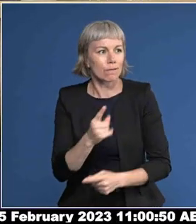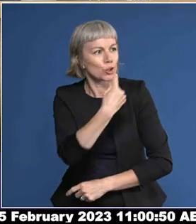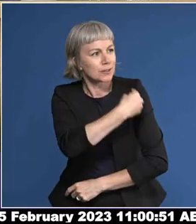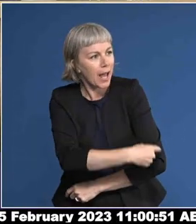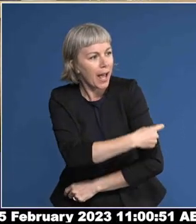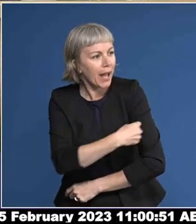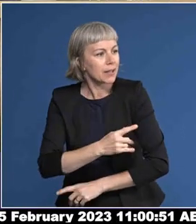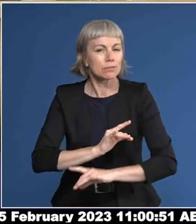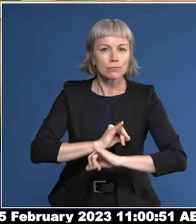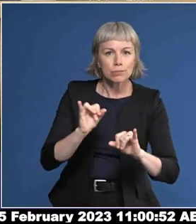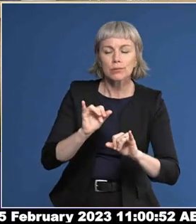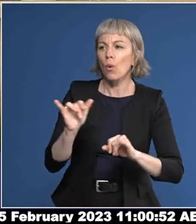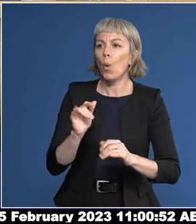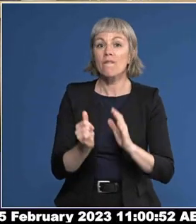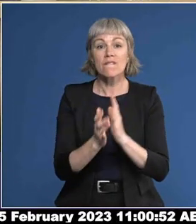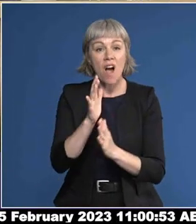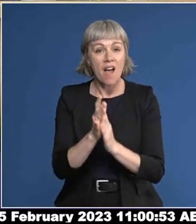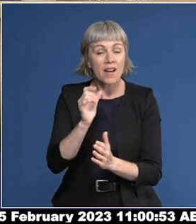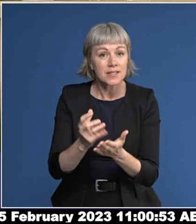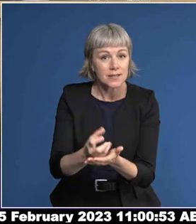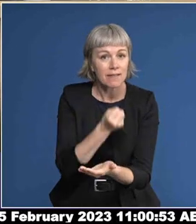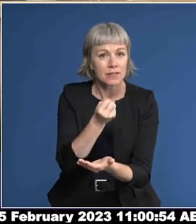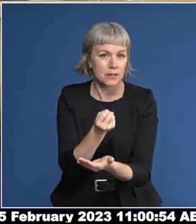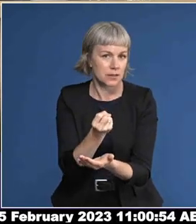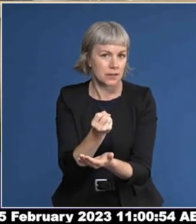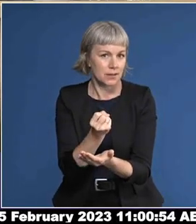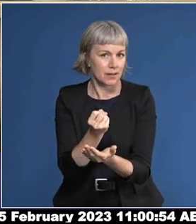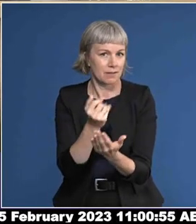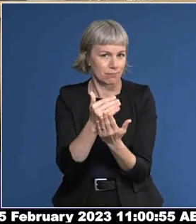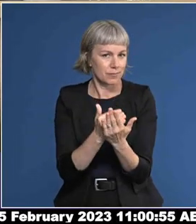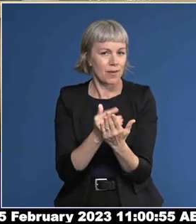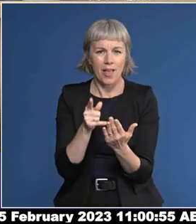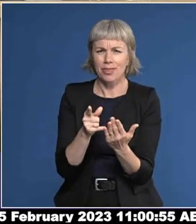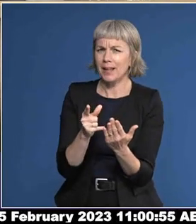fire safety, that's fine. But the others - other elements of the training actually go to the particular people